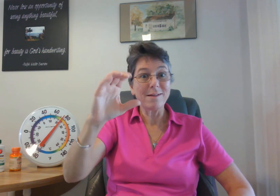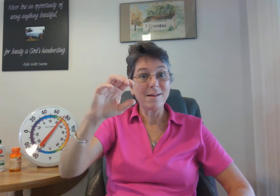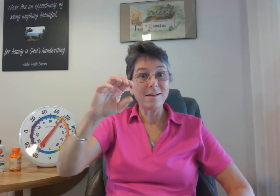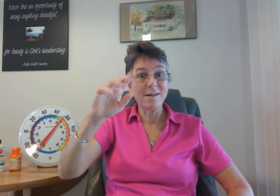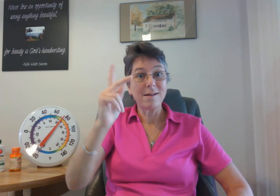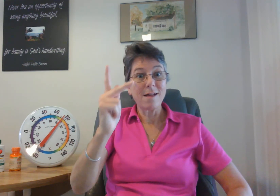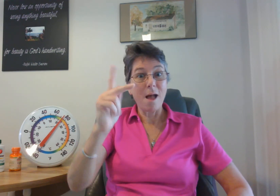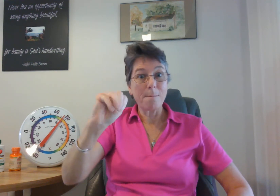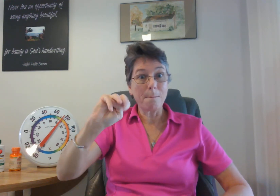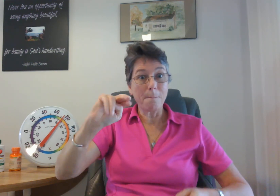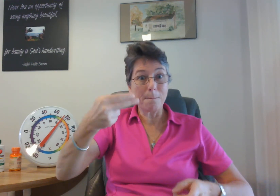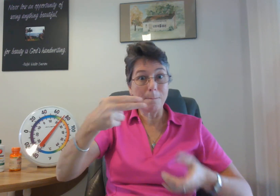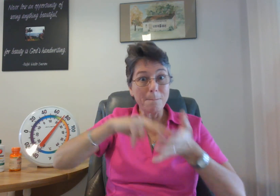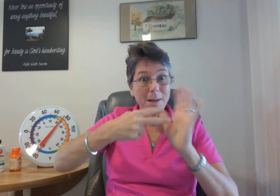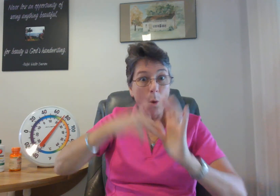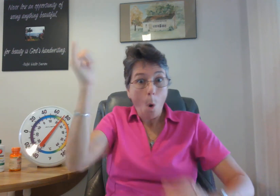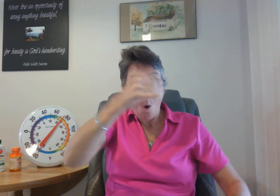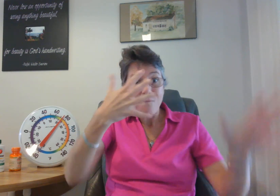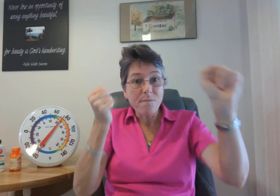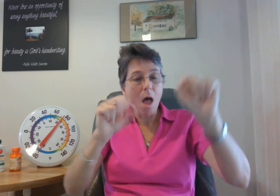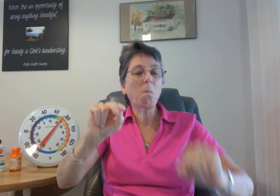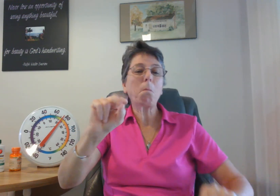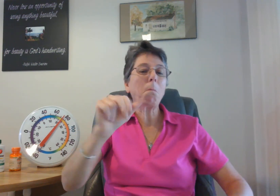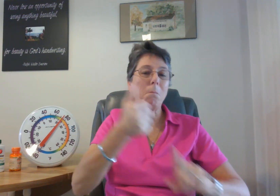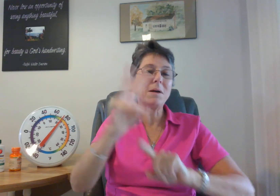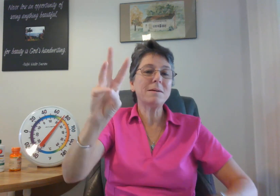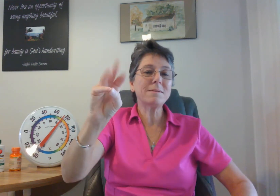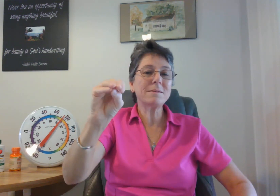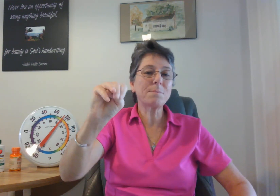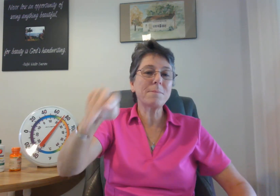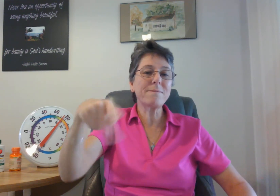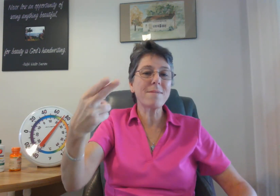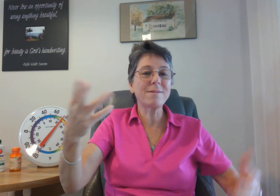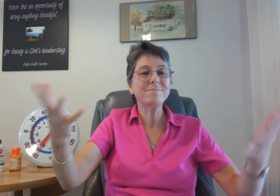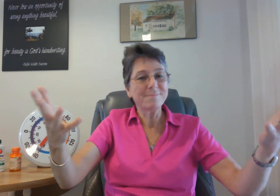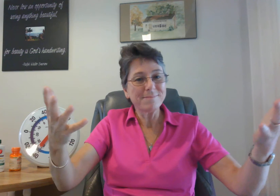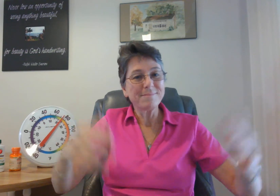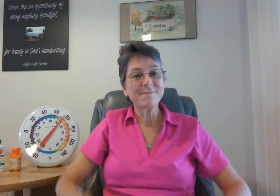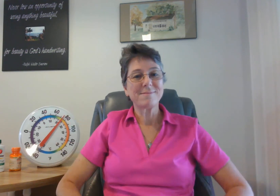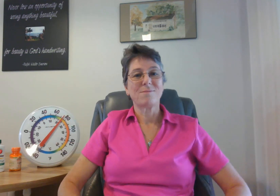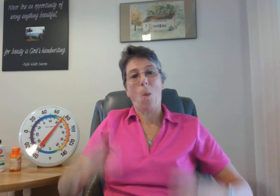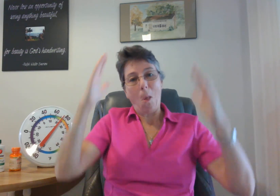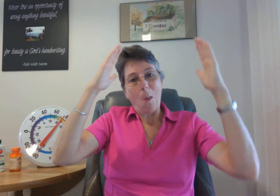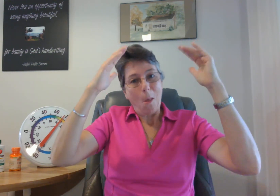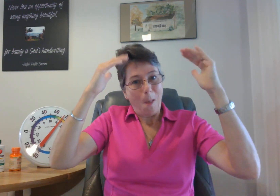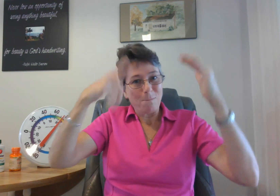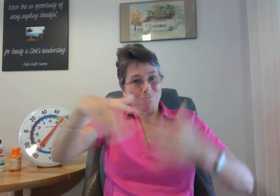Will 100 kmH mean fast. Actually, no.